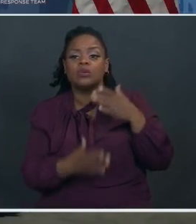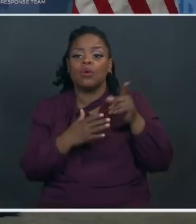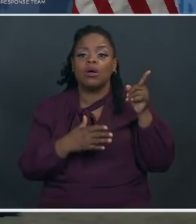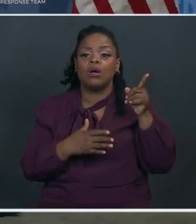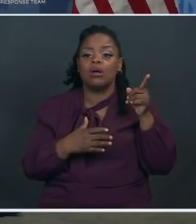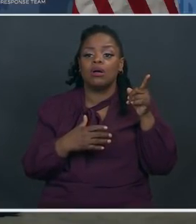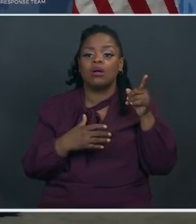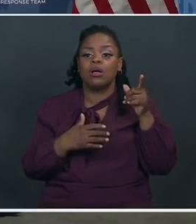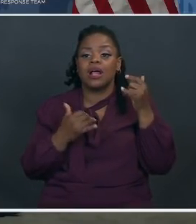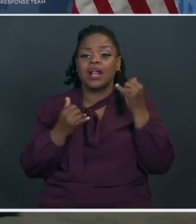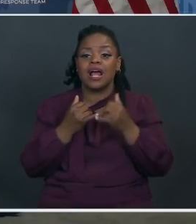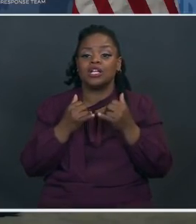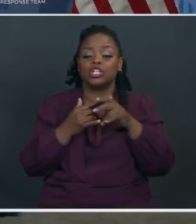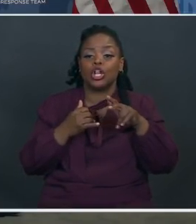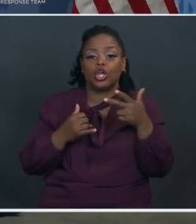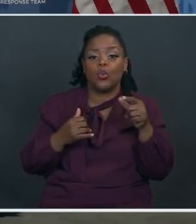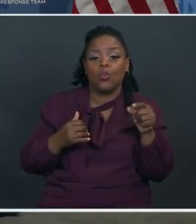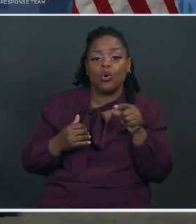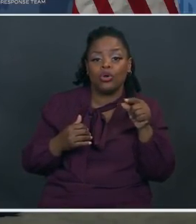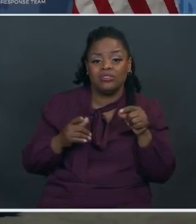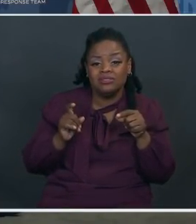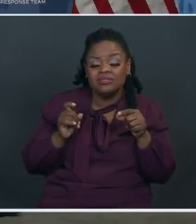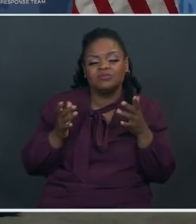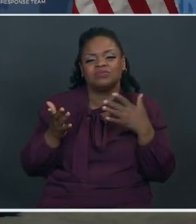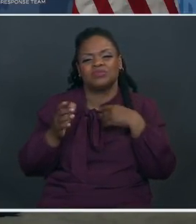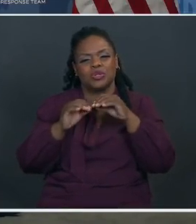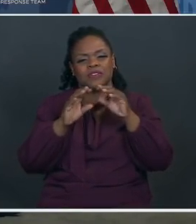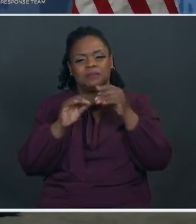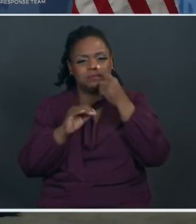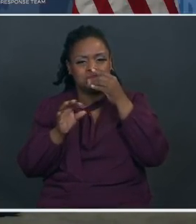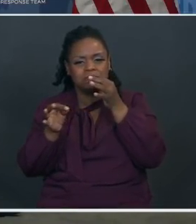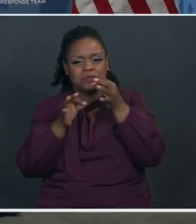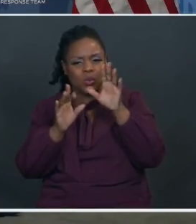That's a broad range so I was wondering if you can sort of narrow that down.